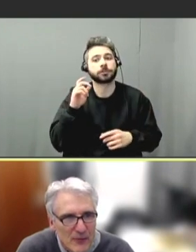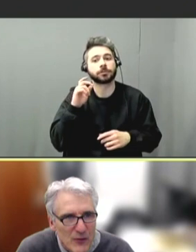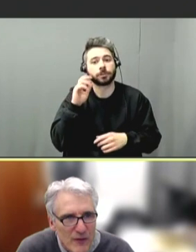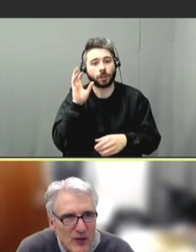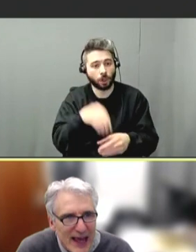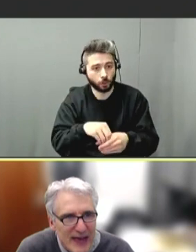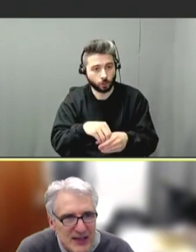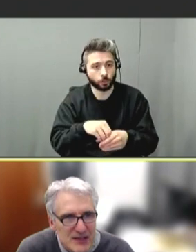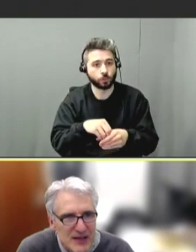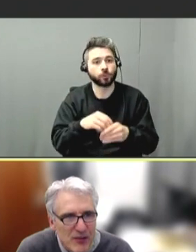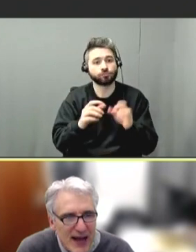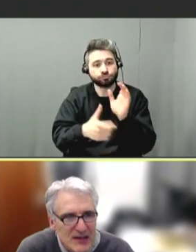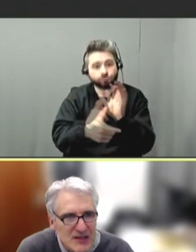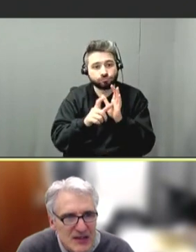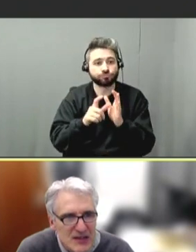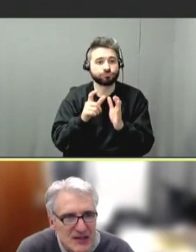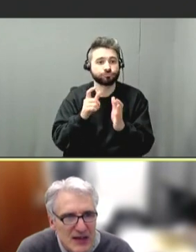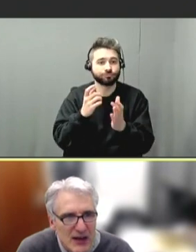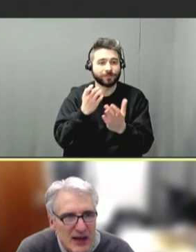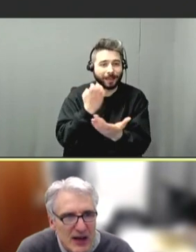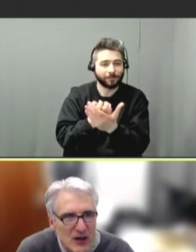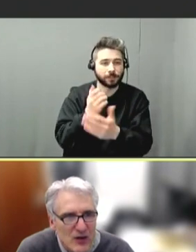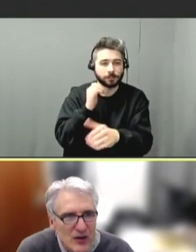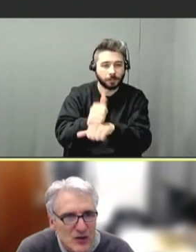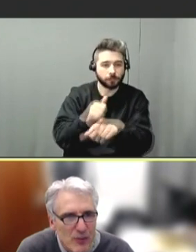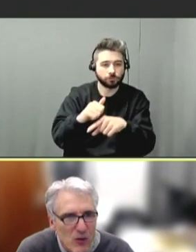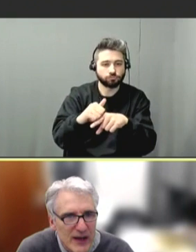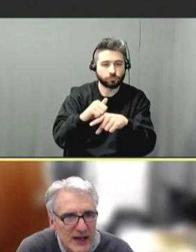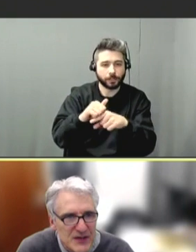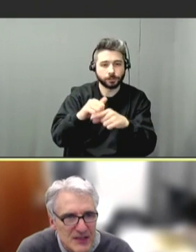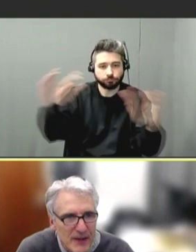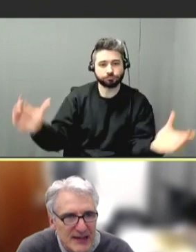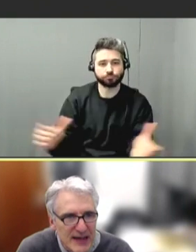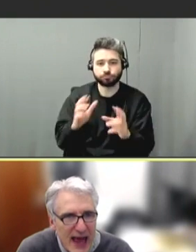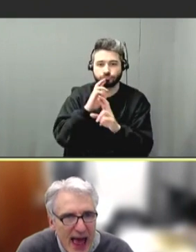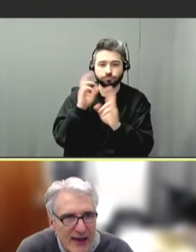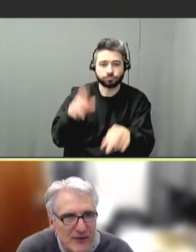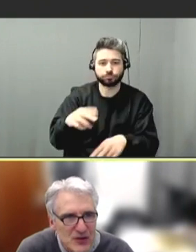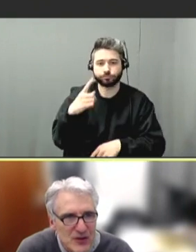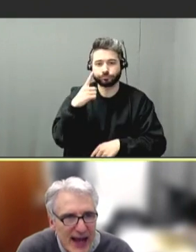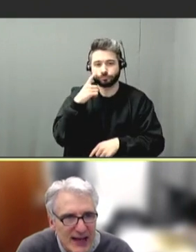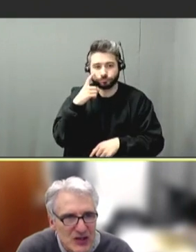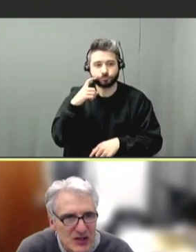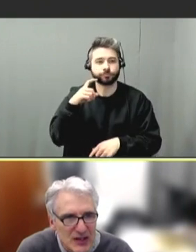reviewing evidence-based practices that encourage reporting of suspected adverse reactions,